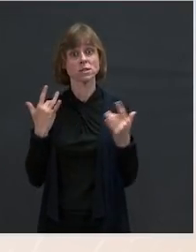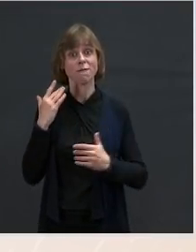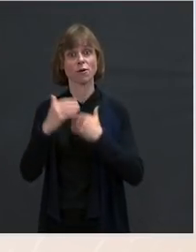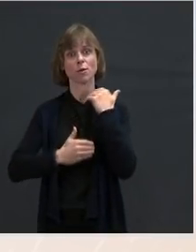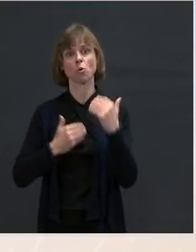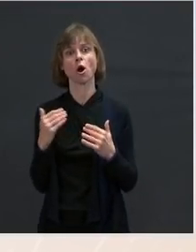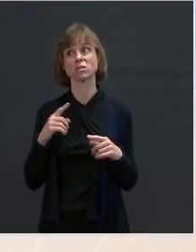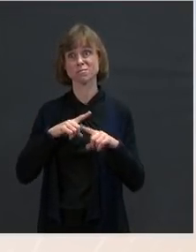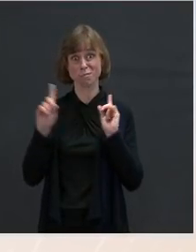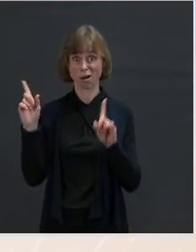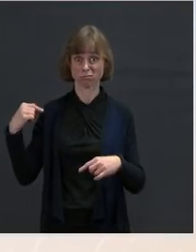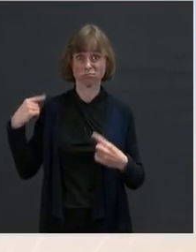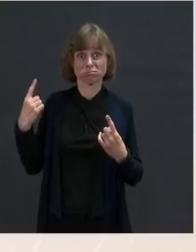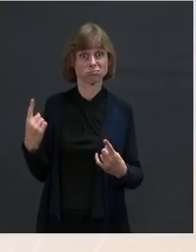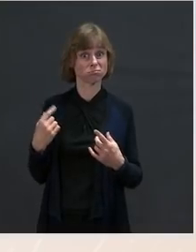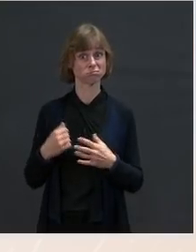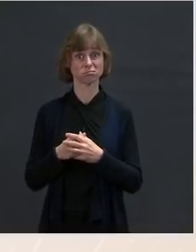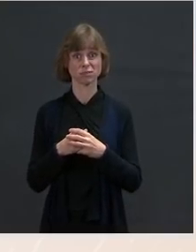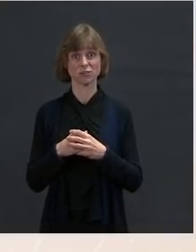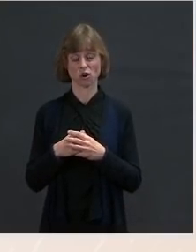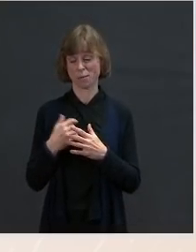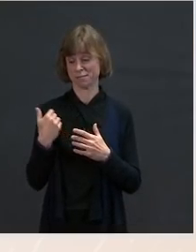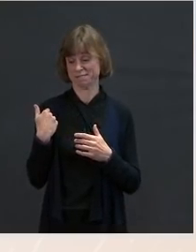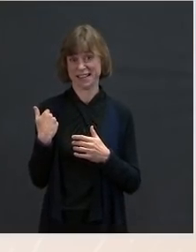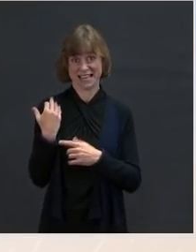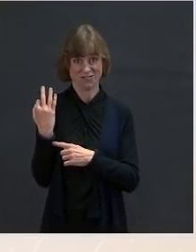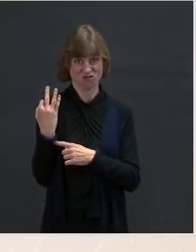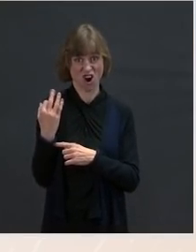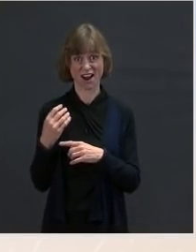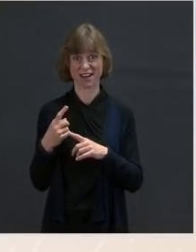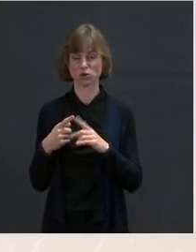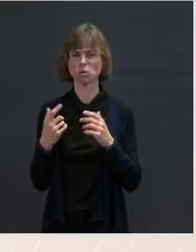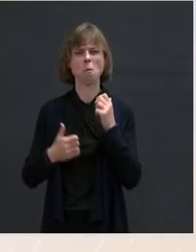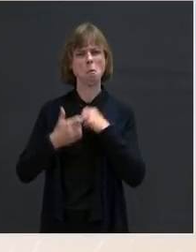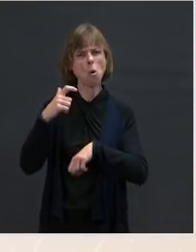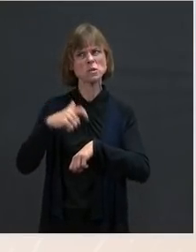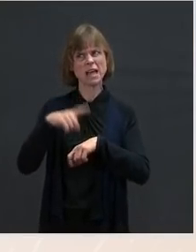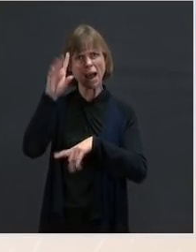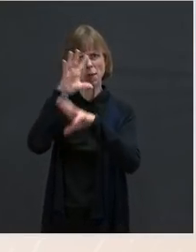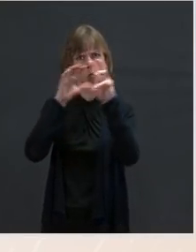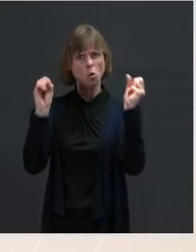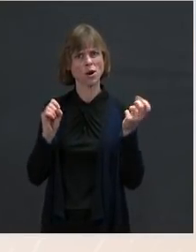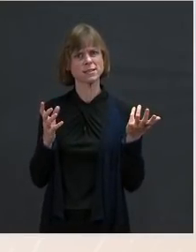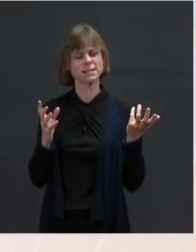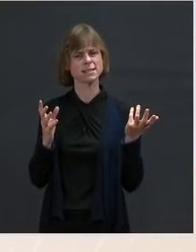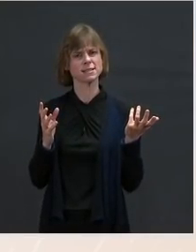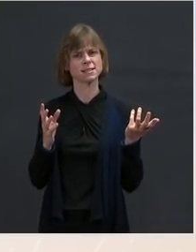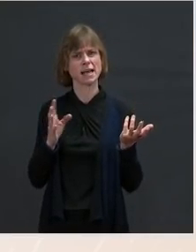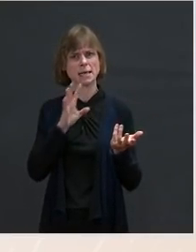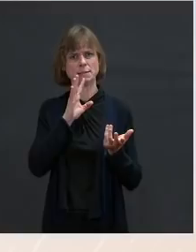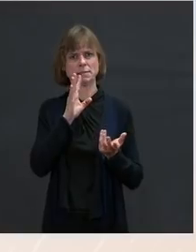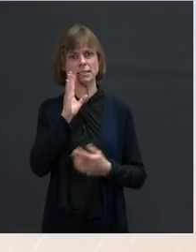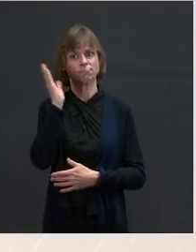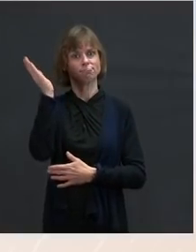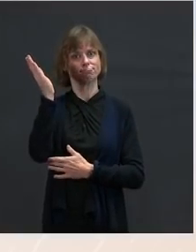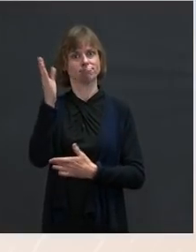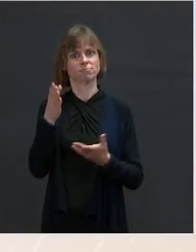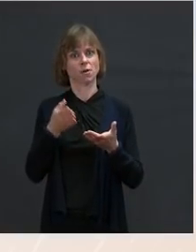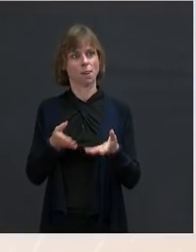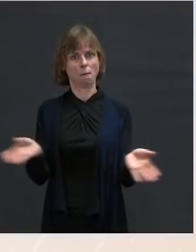from last Friday to most times he's speaking publicly, convey that his focus and his commitment